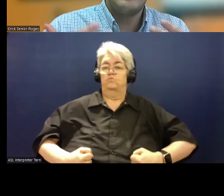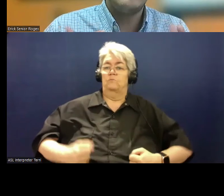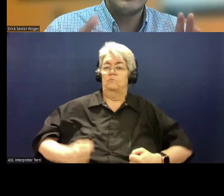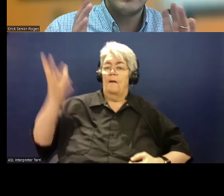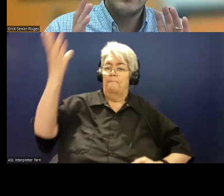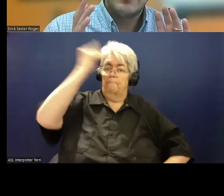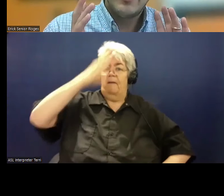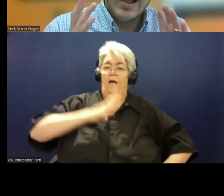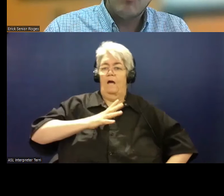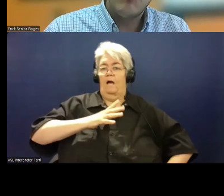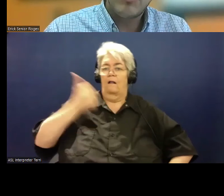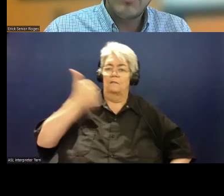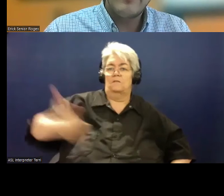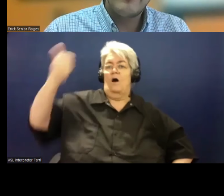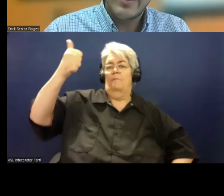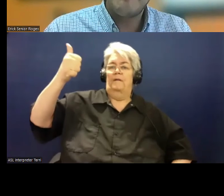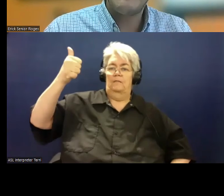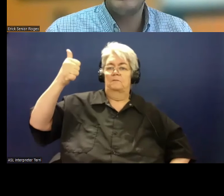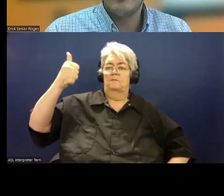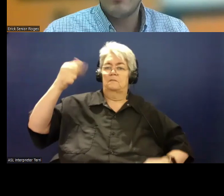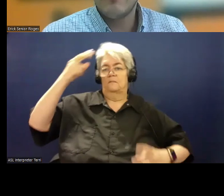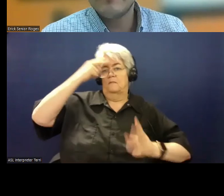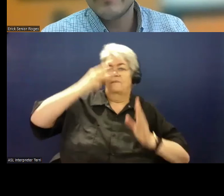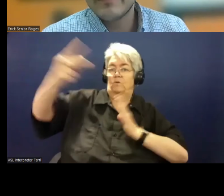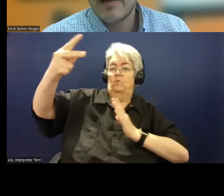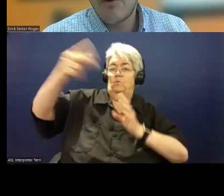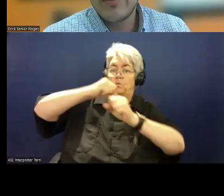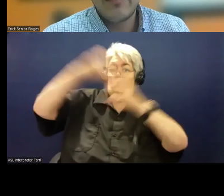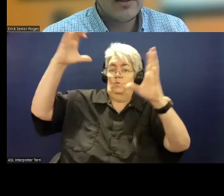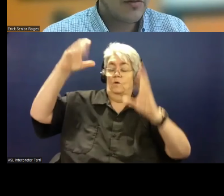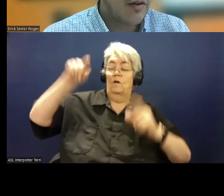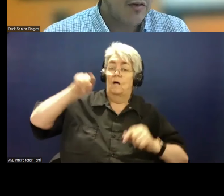ORIENTED LOOK OUTLOOK ON LIFE CAN BE A RISK FACTOR.